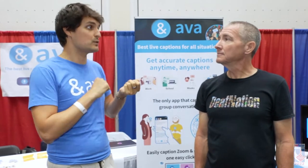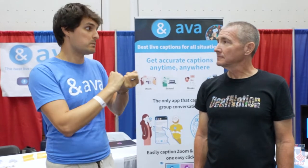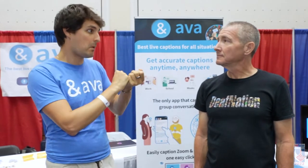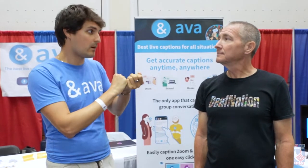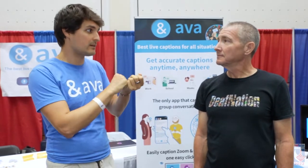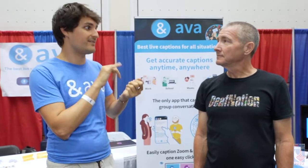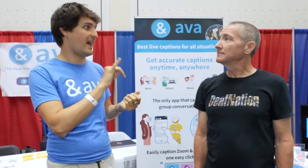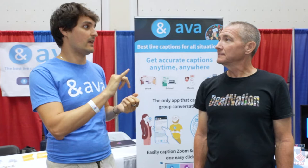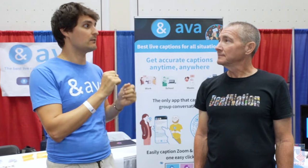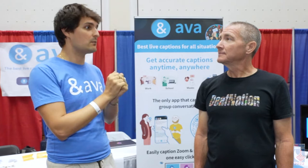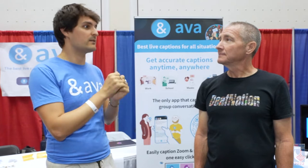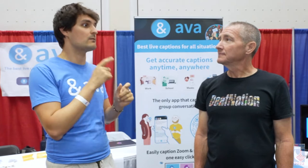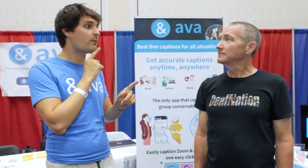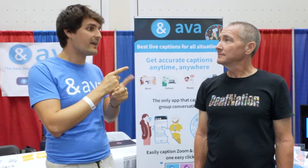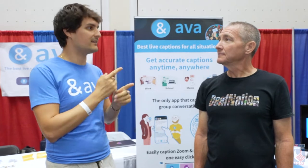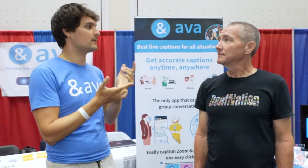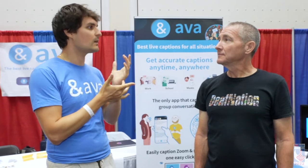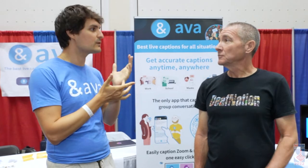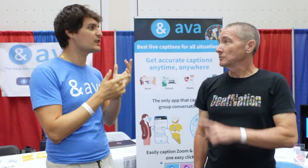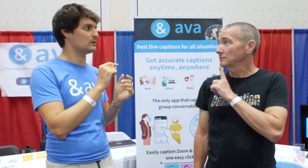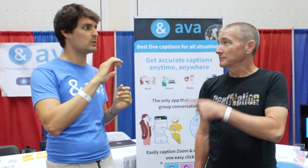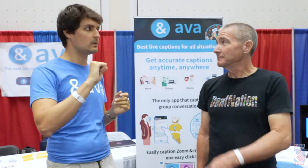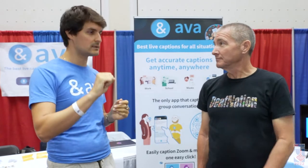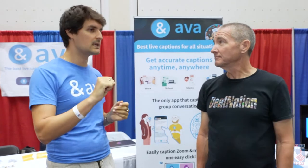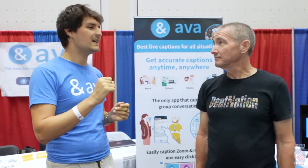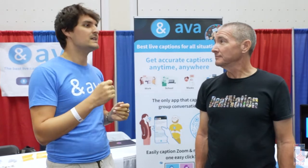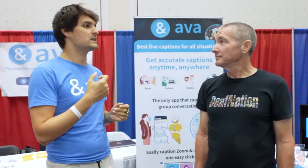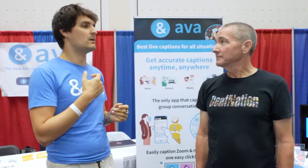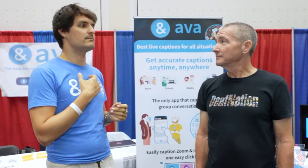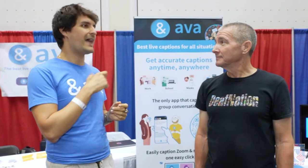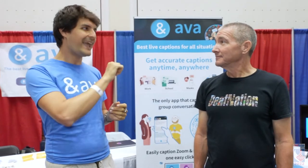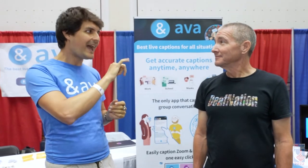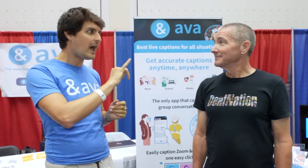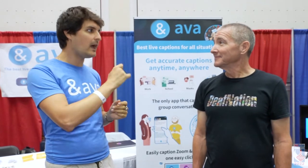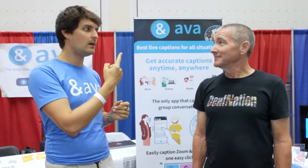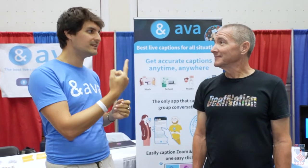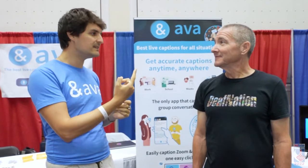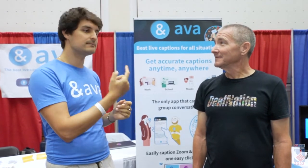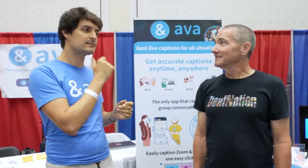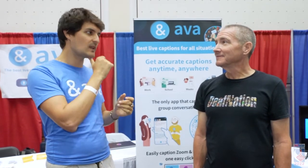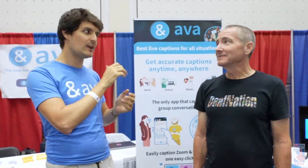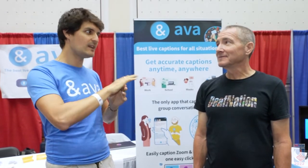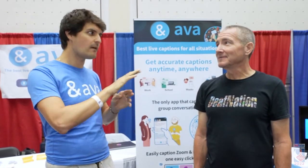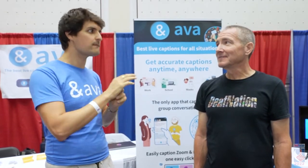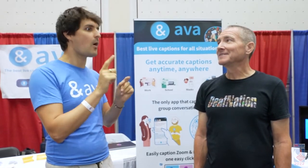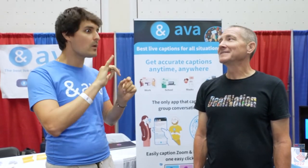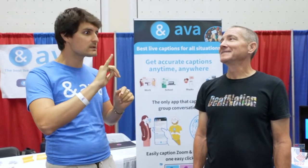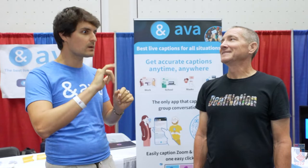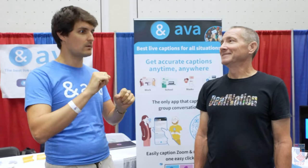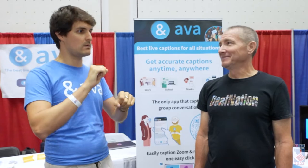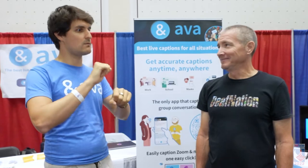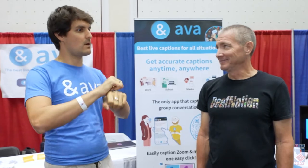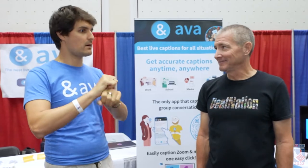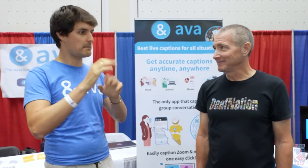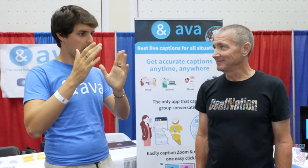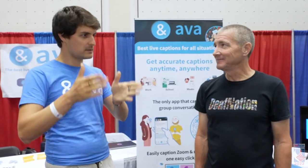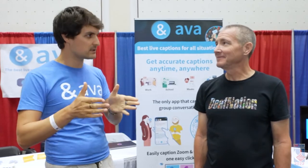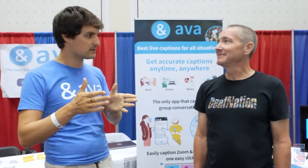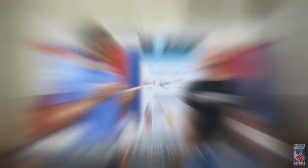and we want to support that with the right technology and tools. Artificial intelligence (AI) alone is not enough. You also need to consider the person.